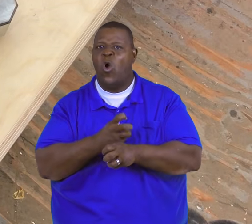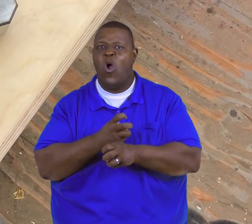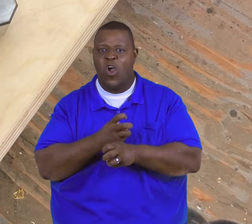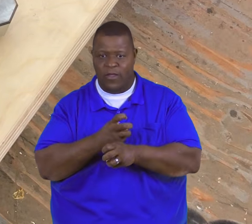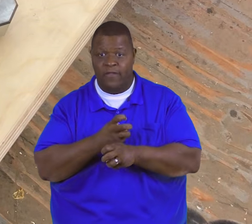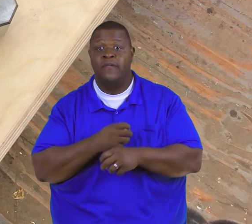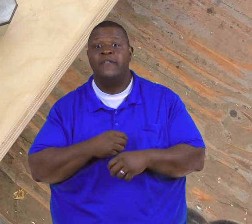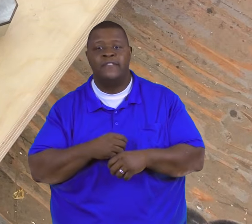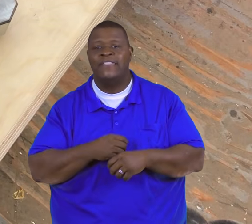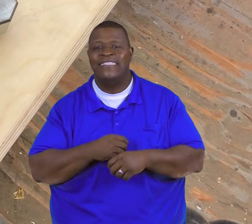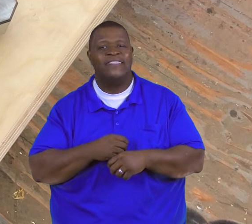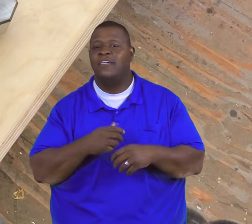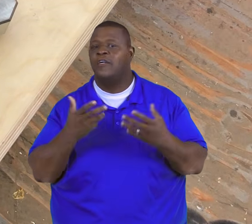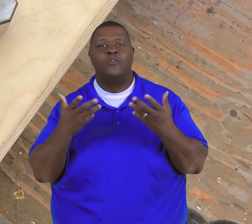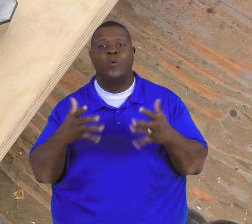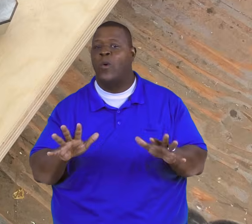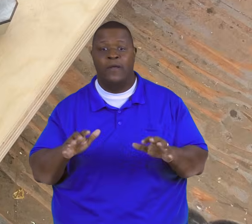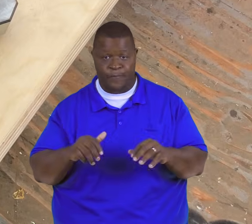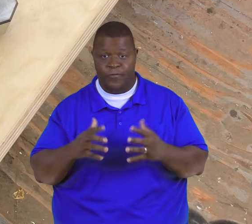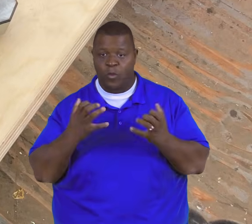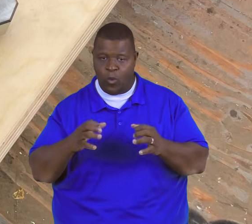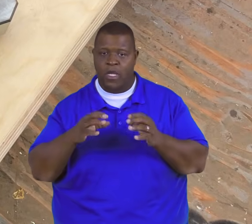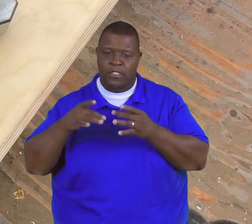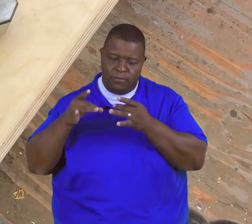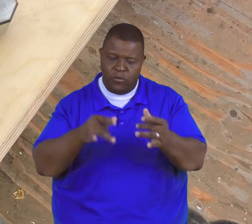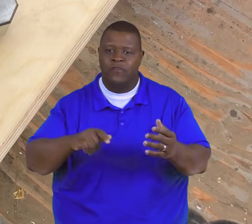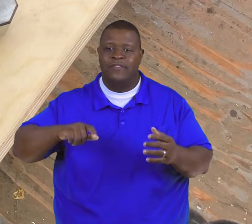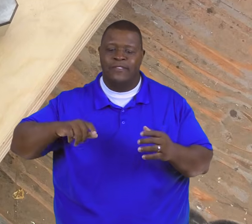so what I want to do is I want to, you'll see when I take this apart and show it to you,